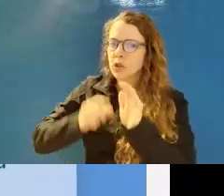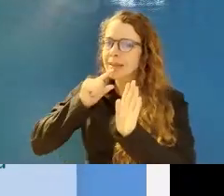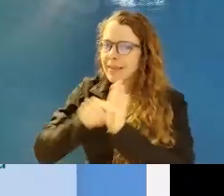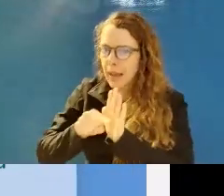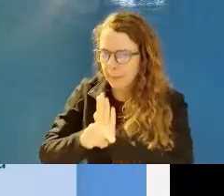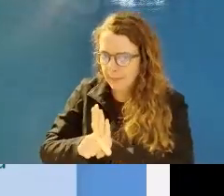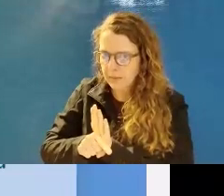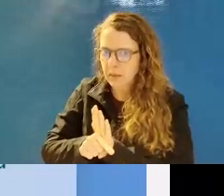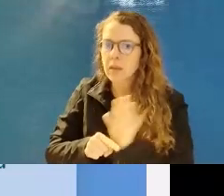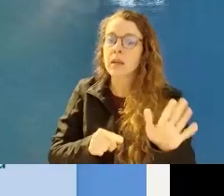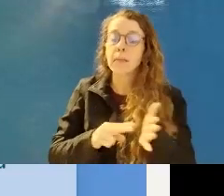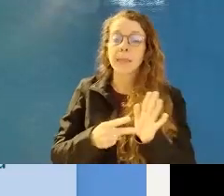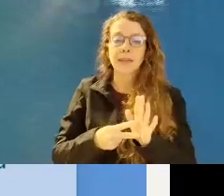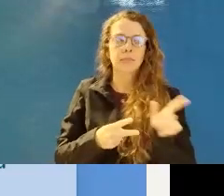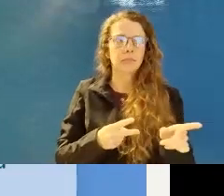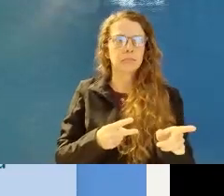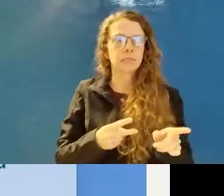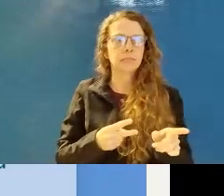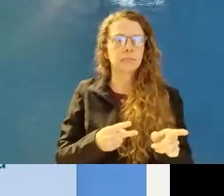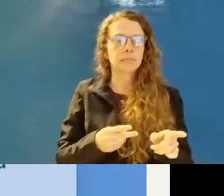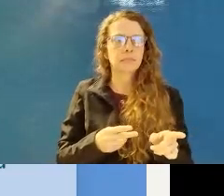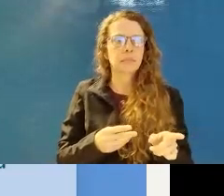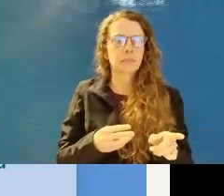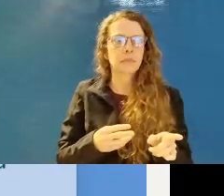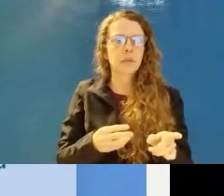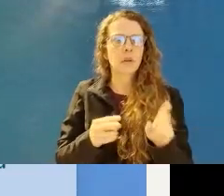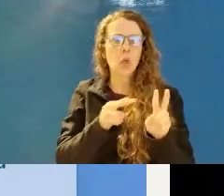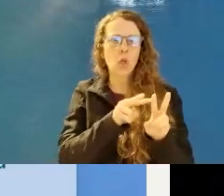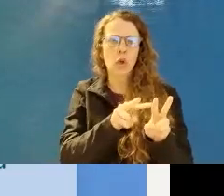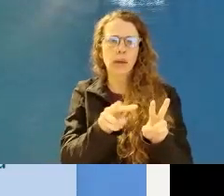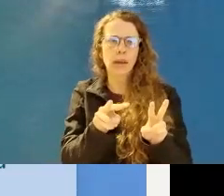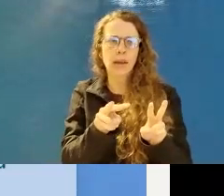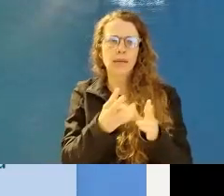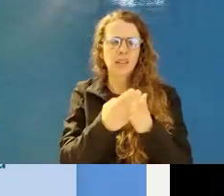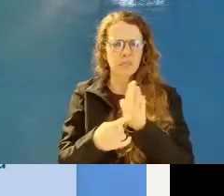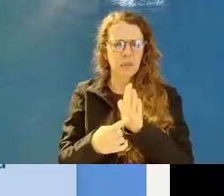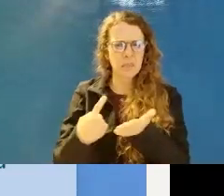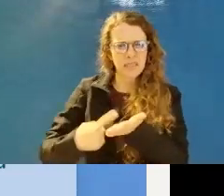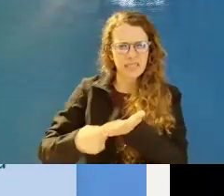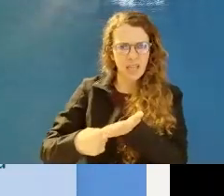So for example, you know we're going to look at an example of some discussion feedback in a minute.